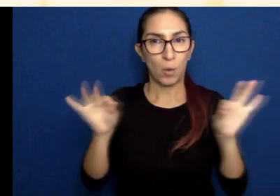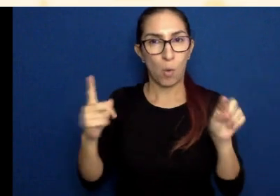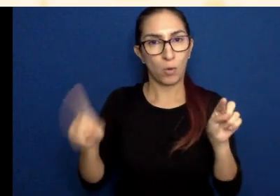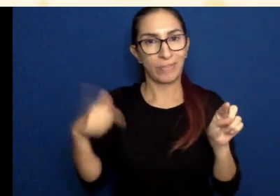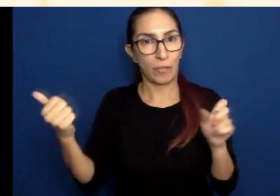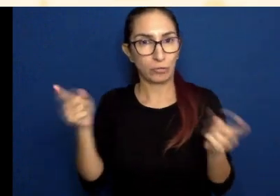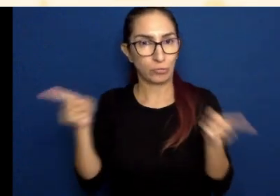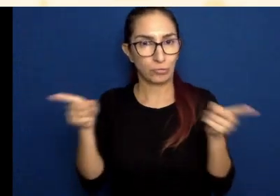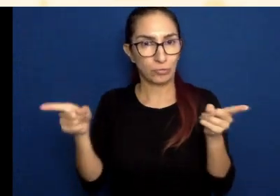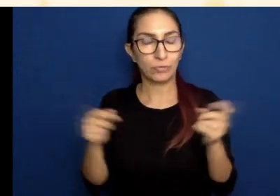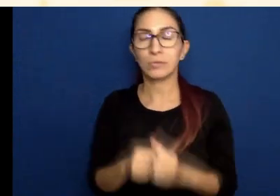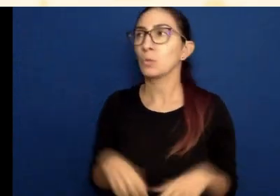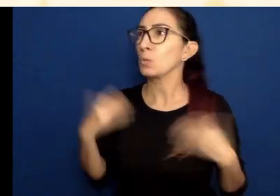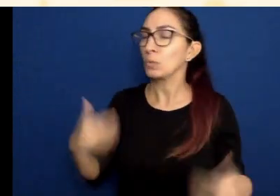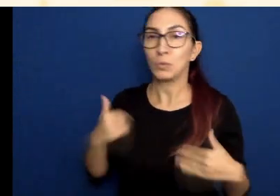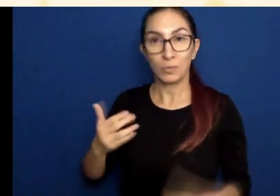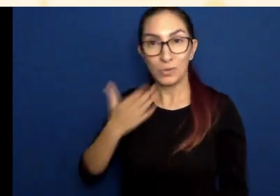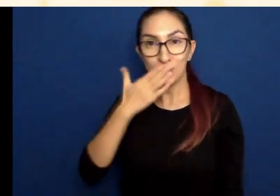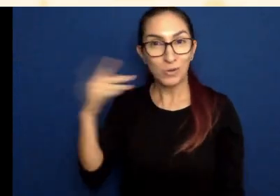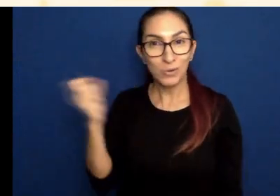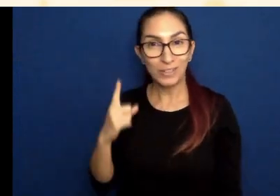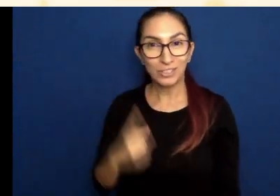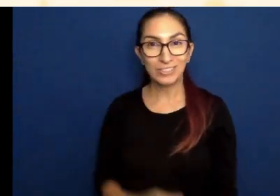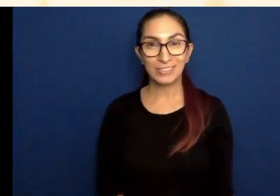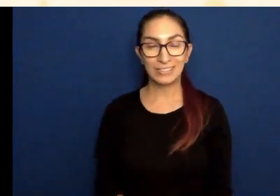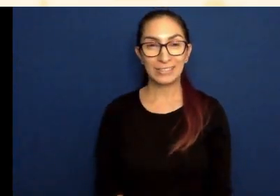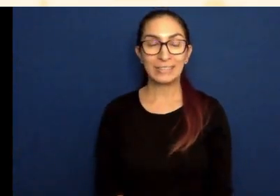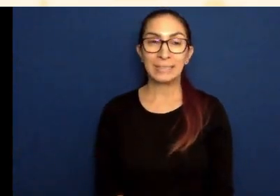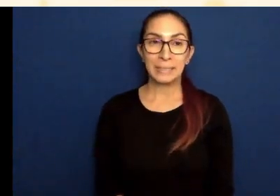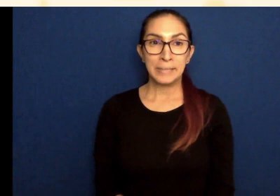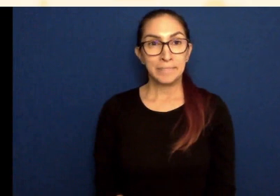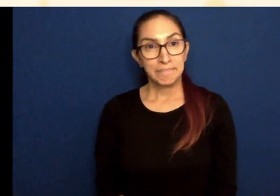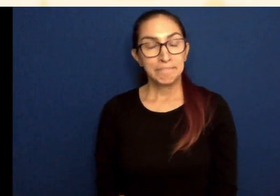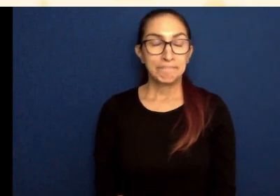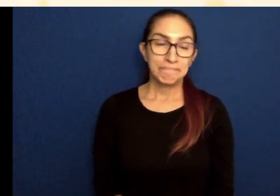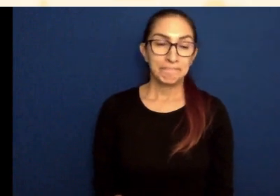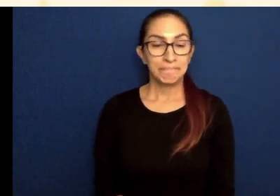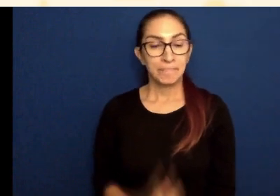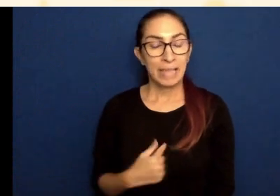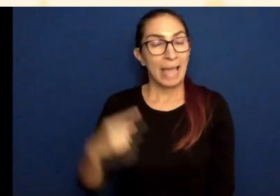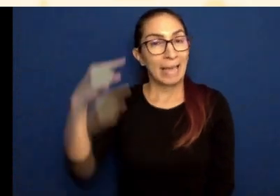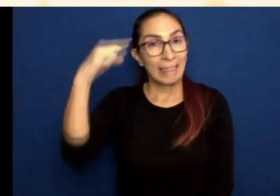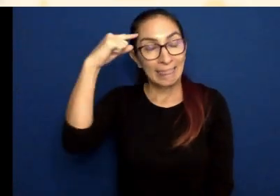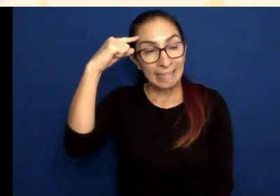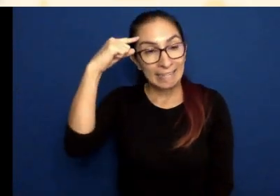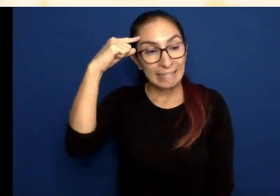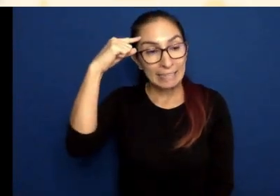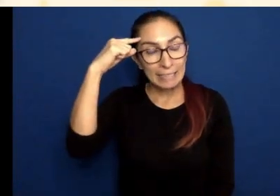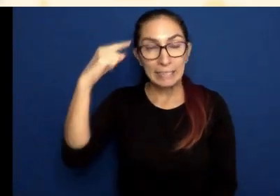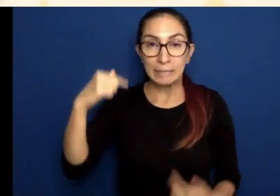I don't know if this is an accessibility thing or not,